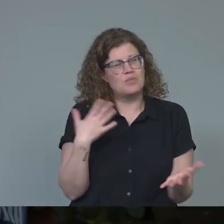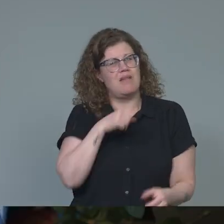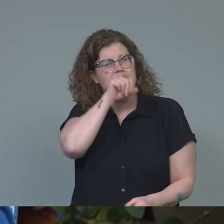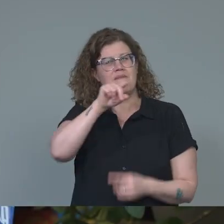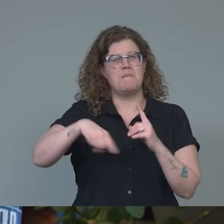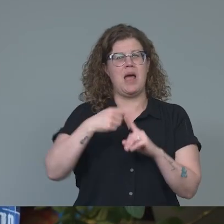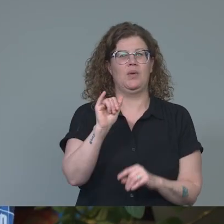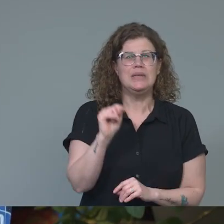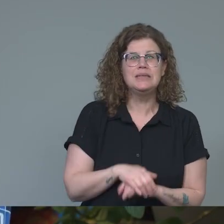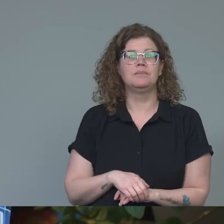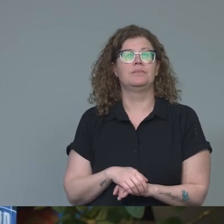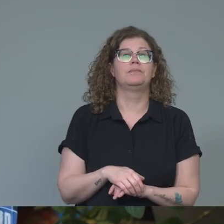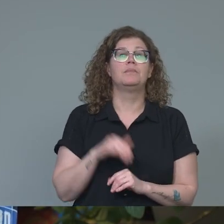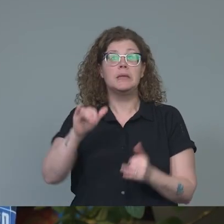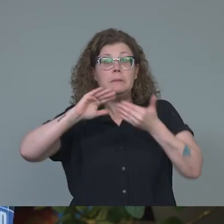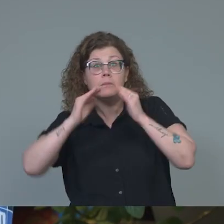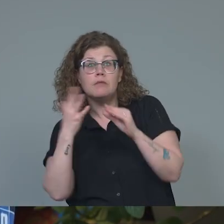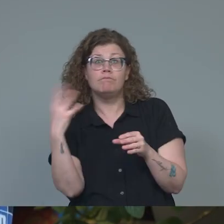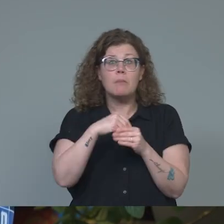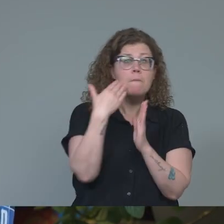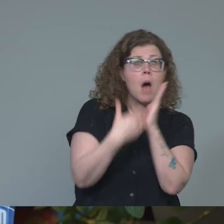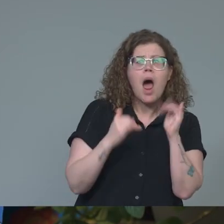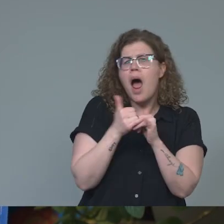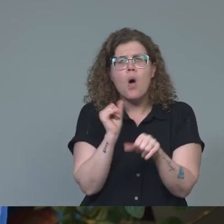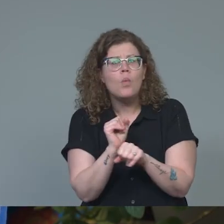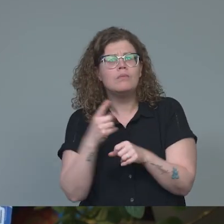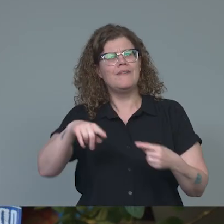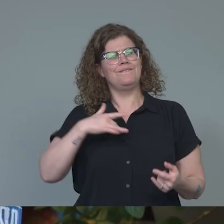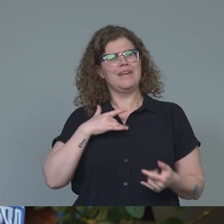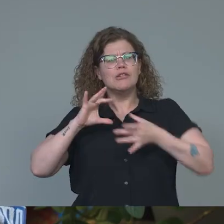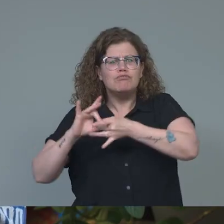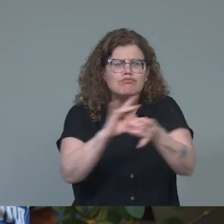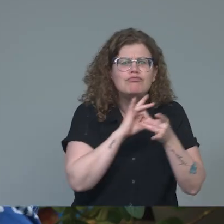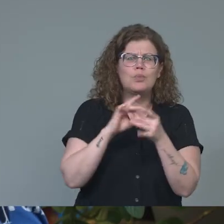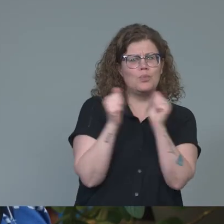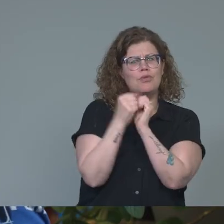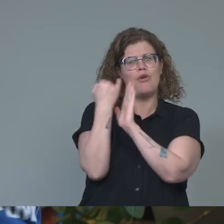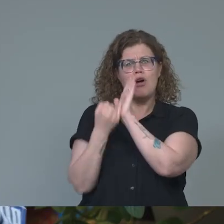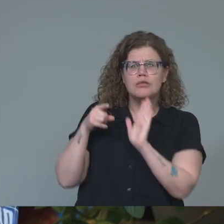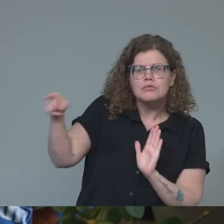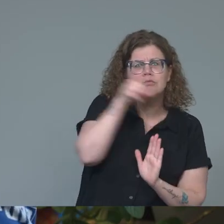It's a good thing. It's a good thing that I got this chance because public art after all is like I